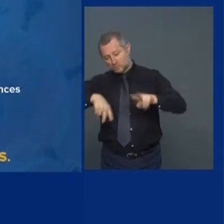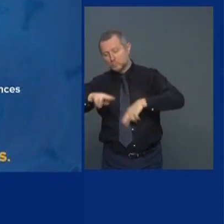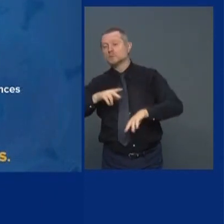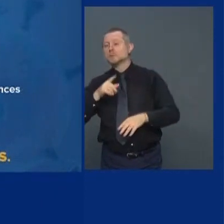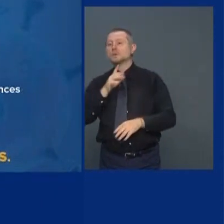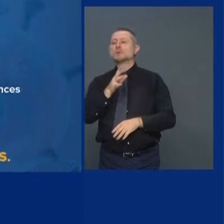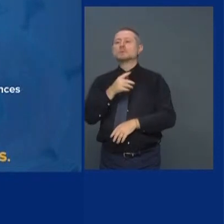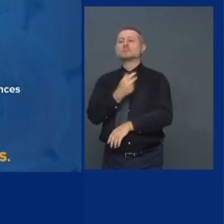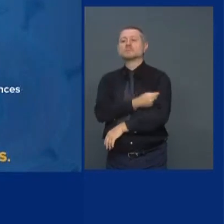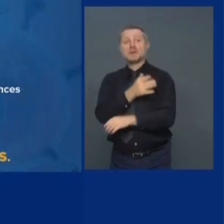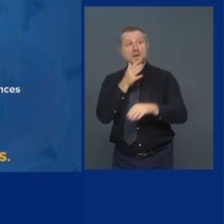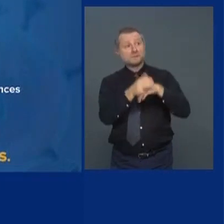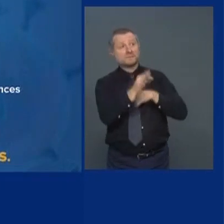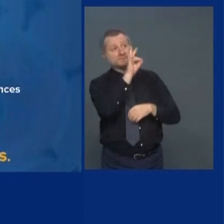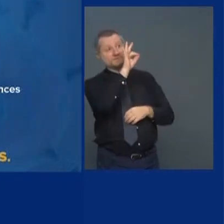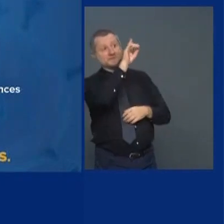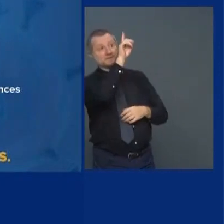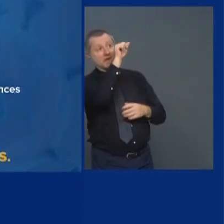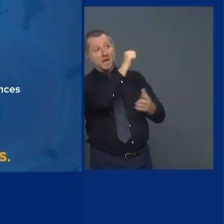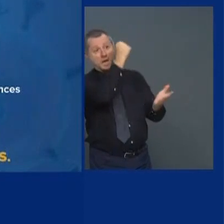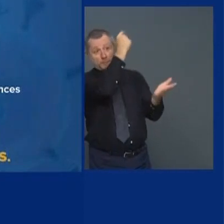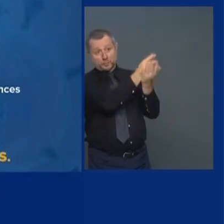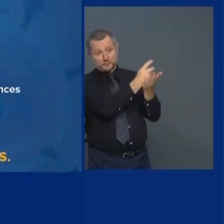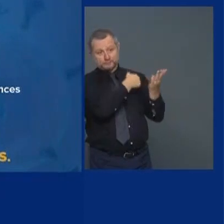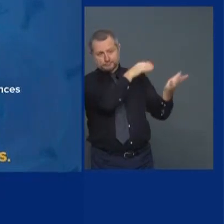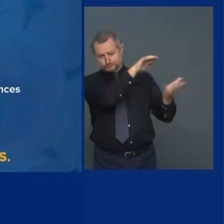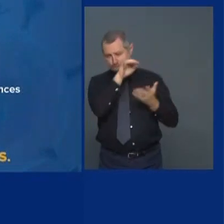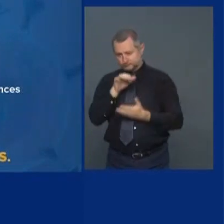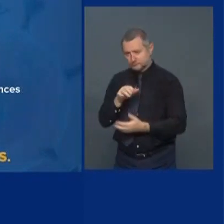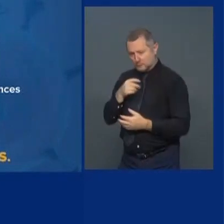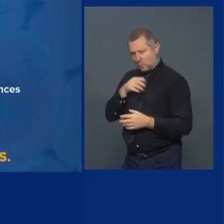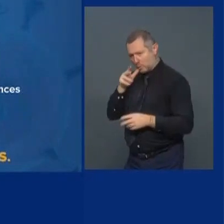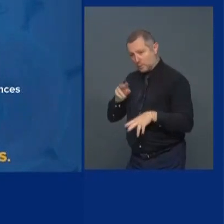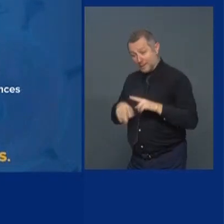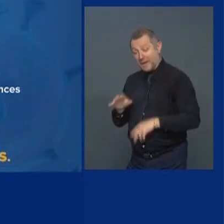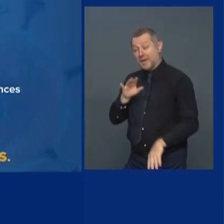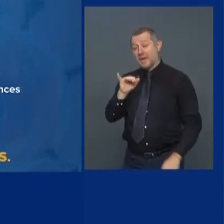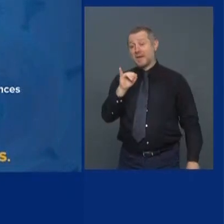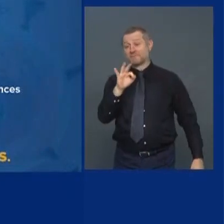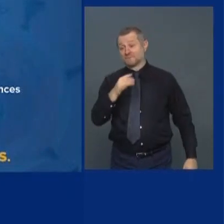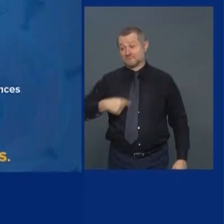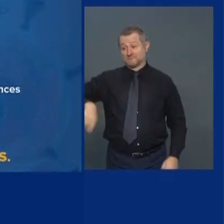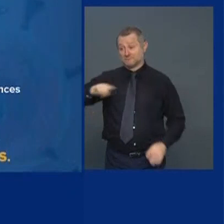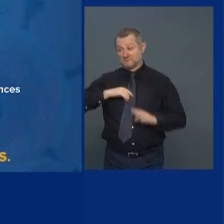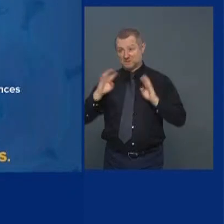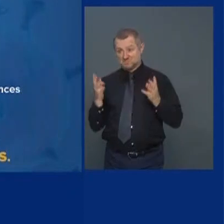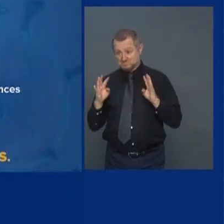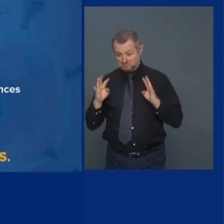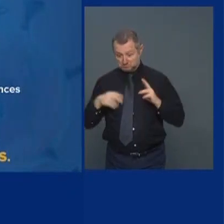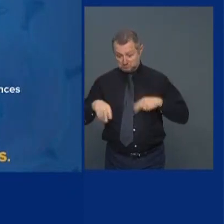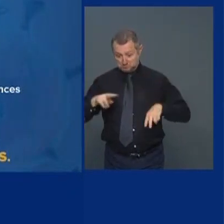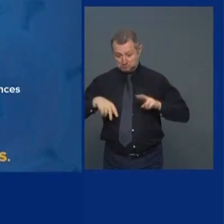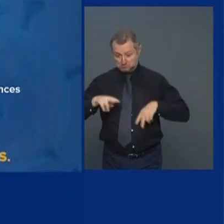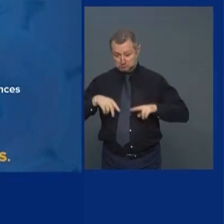REVIEW A VACCINE ONCE THE FDA